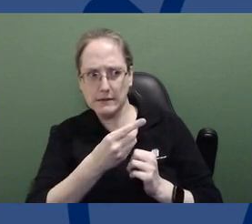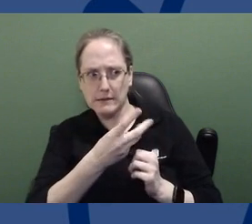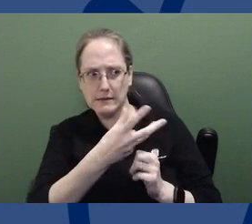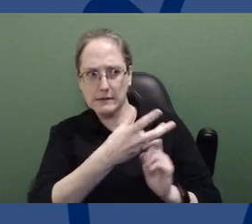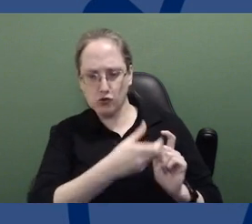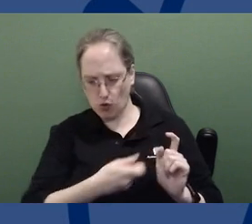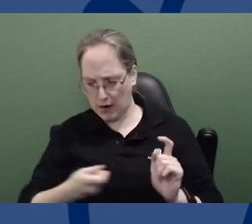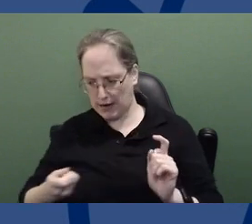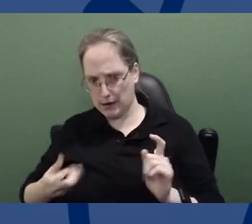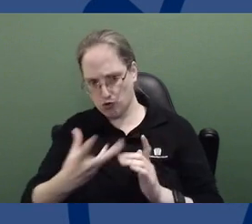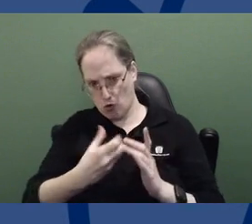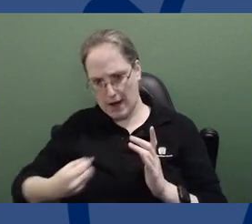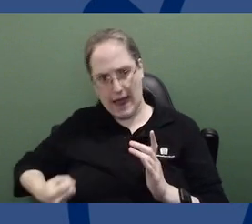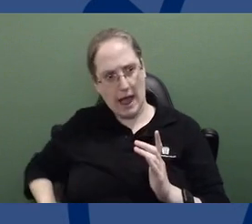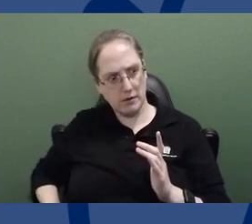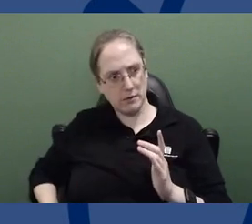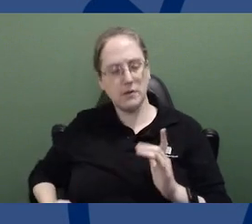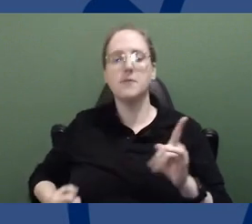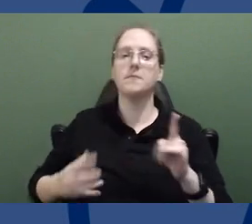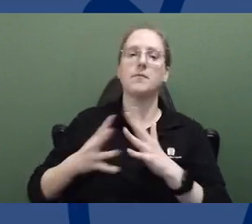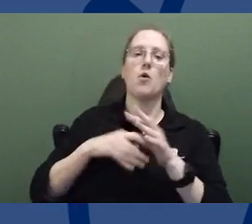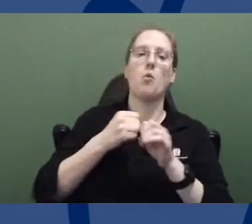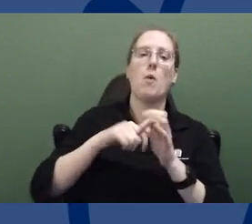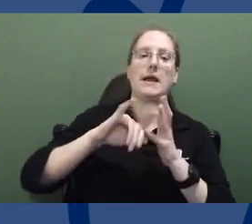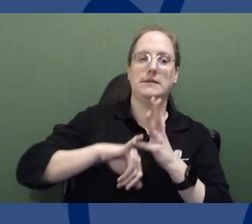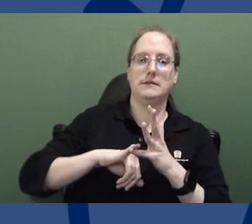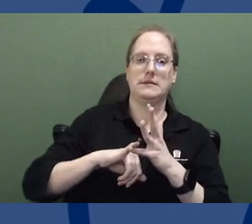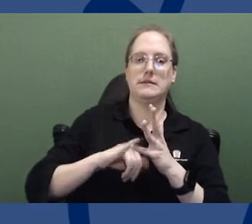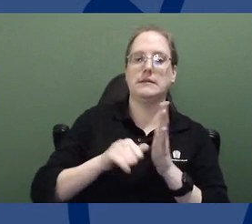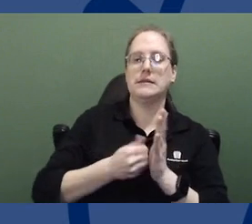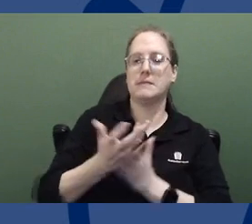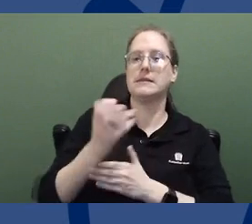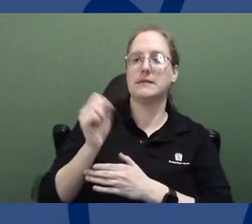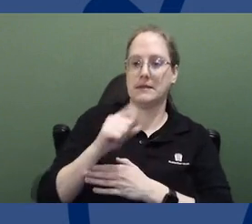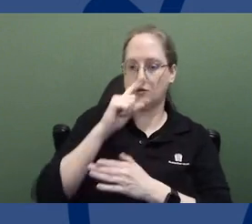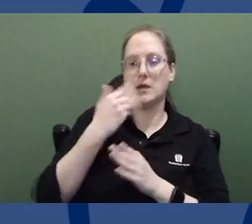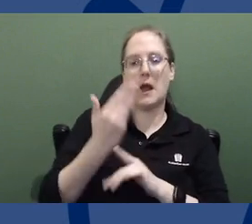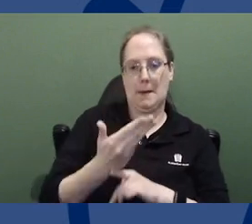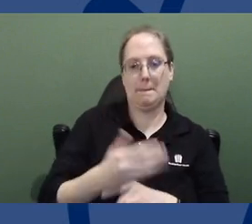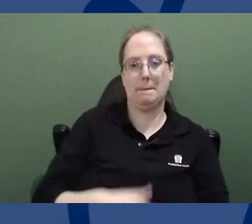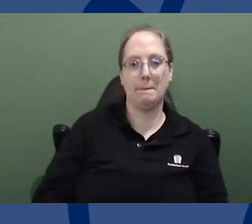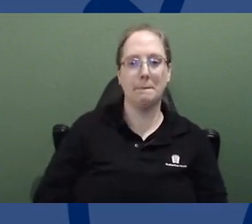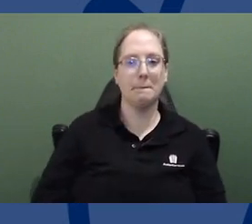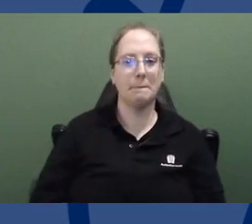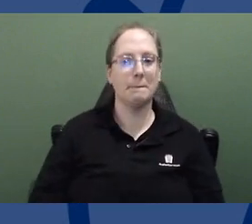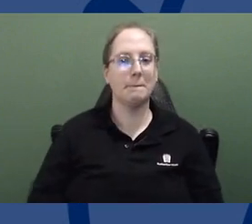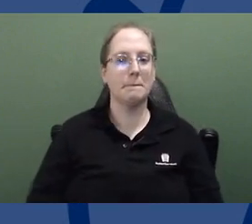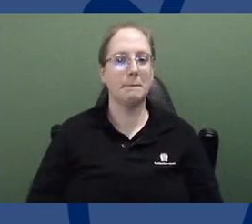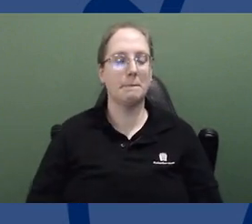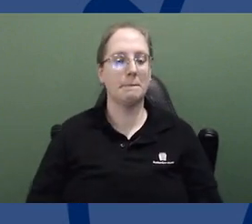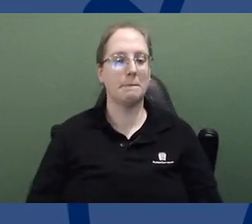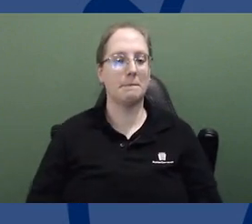So wages expenses are an expense that can be claimed against the grants, yes.